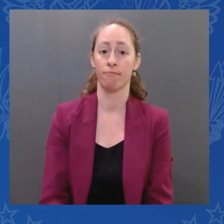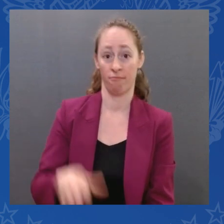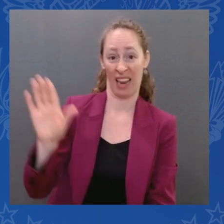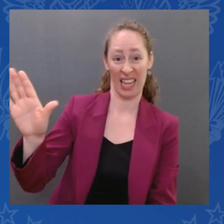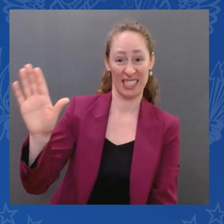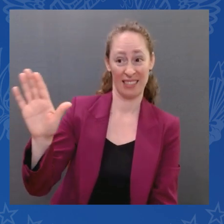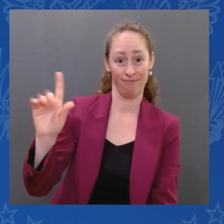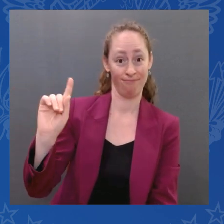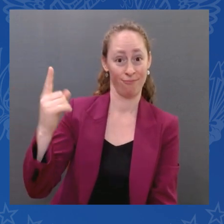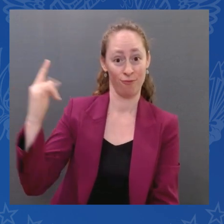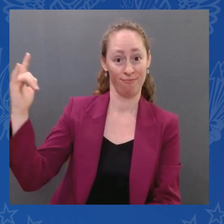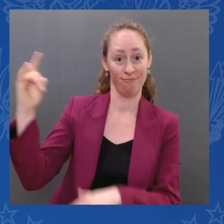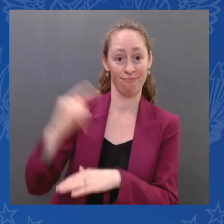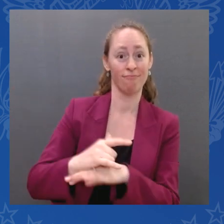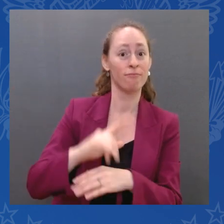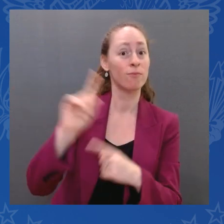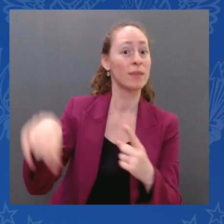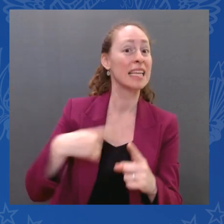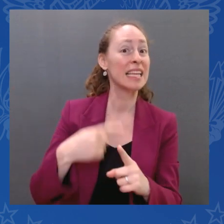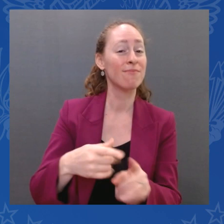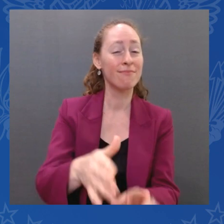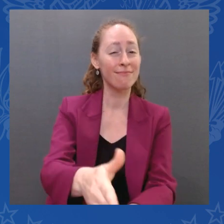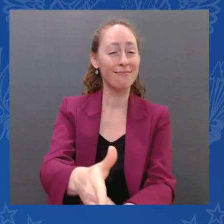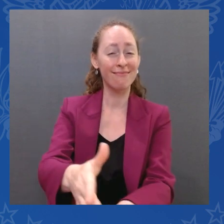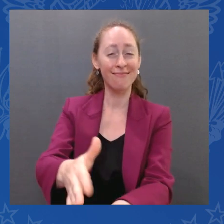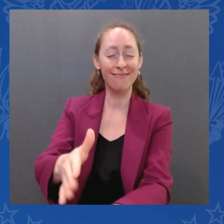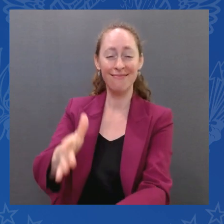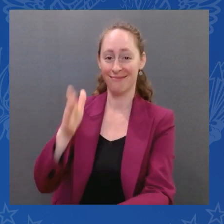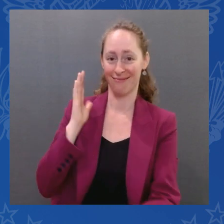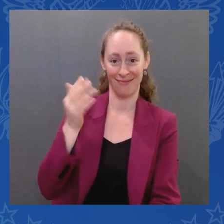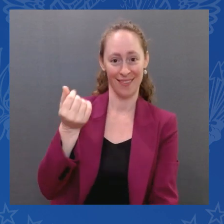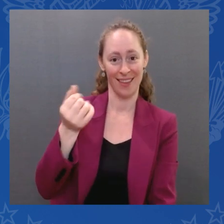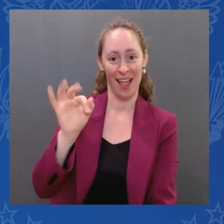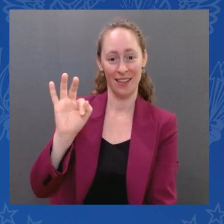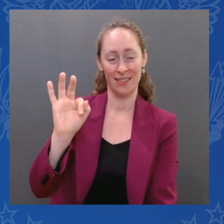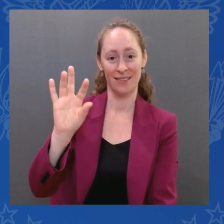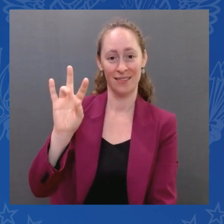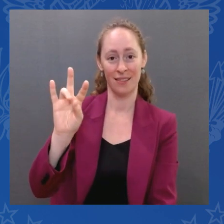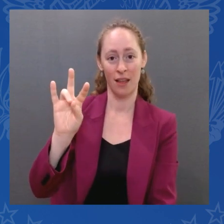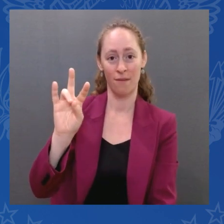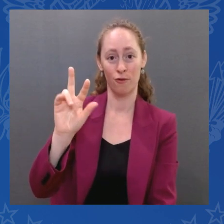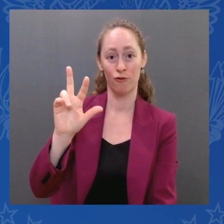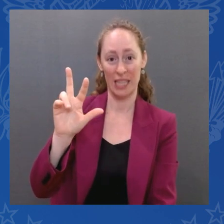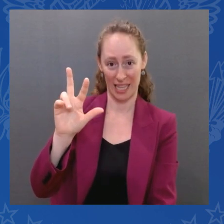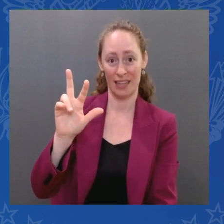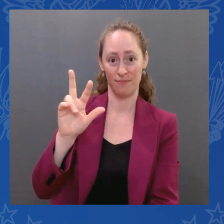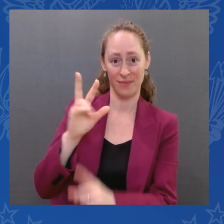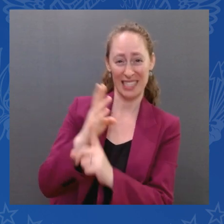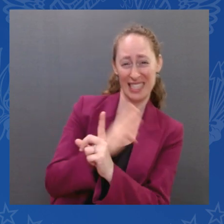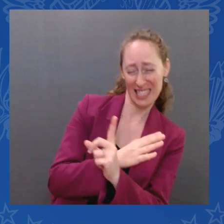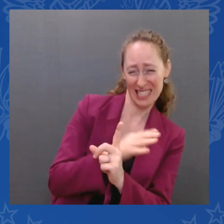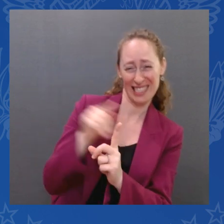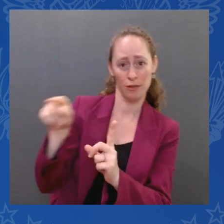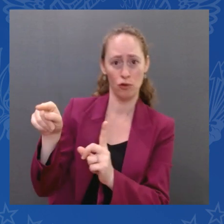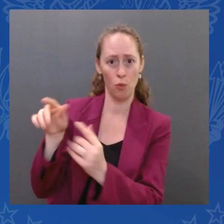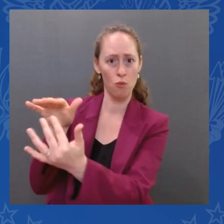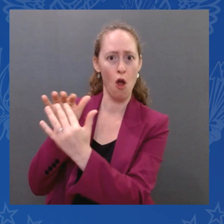Today, winds of peace are blowing from North Africa, across the Mediterranean to the Gulf.